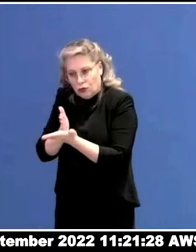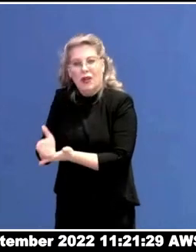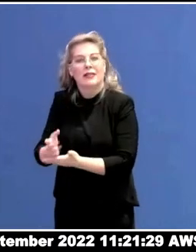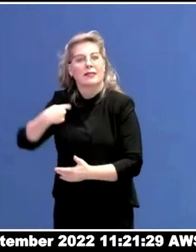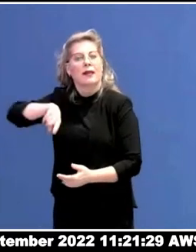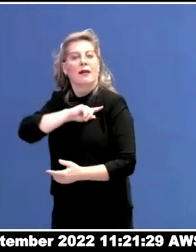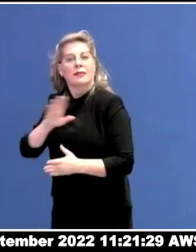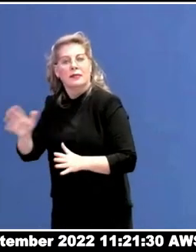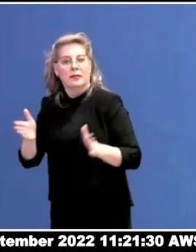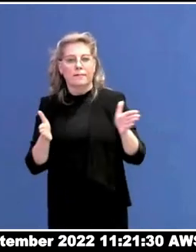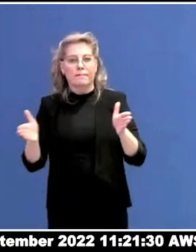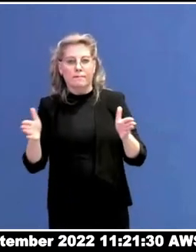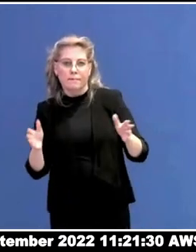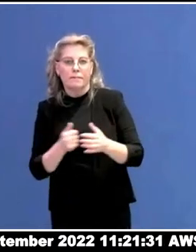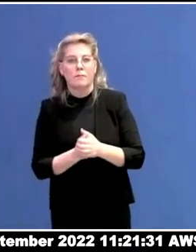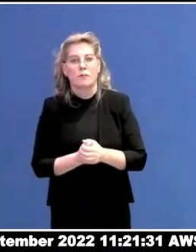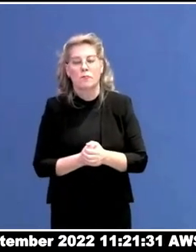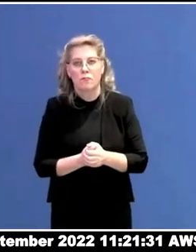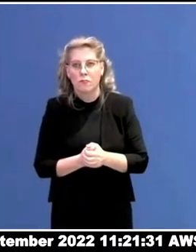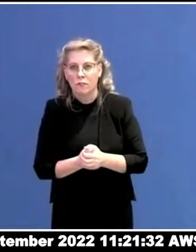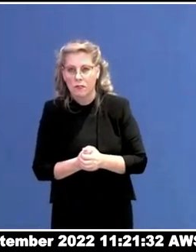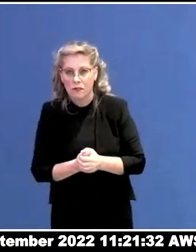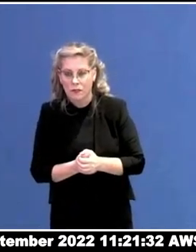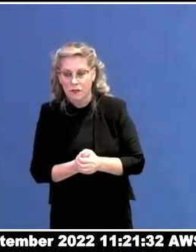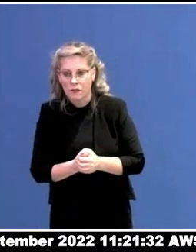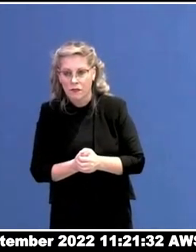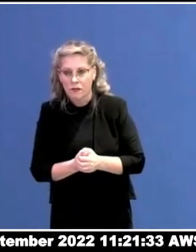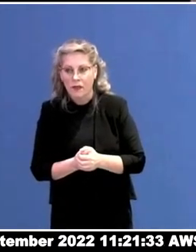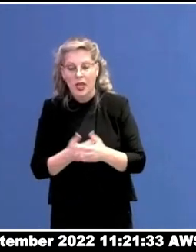We would go down to the detention unit where there were behavioural issues and speak to